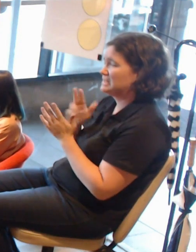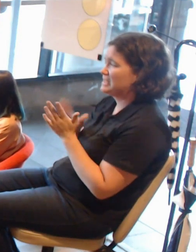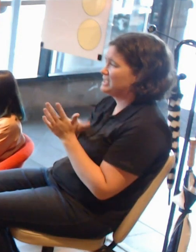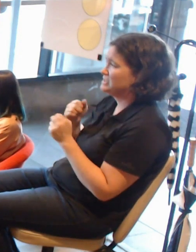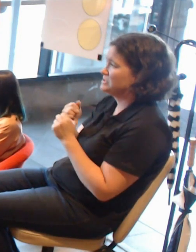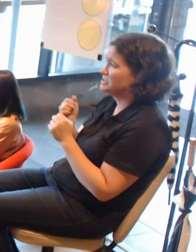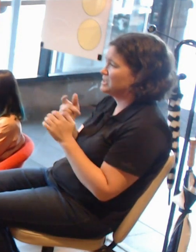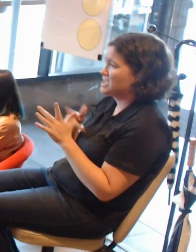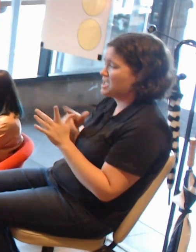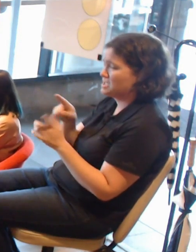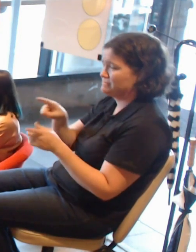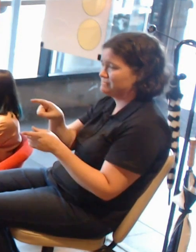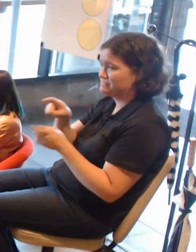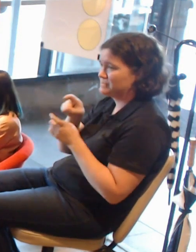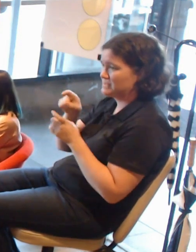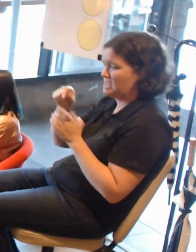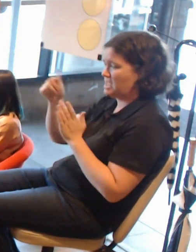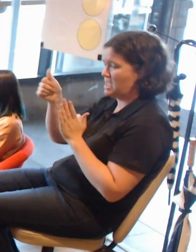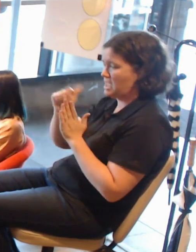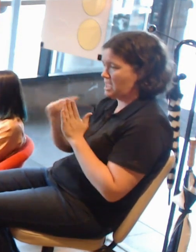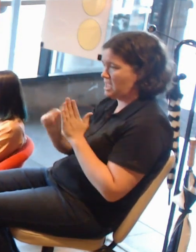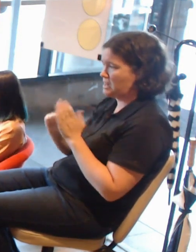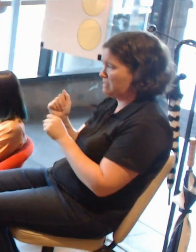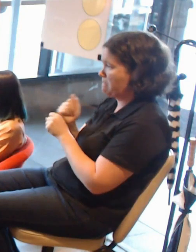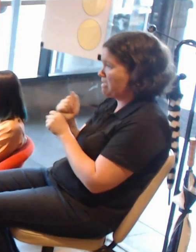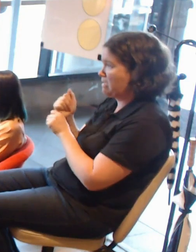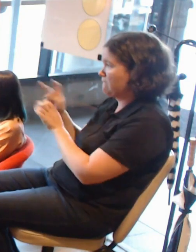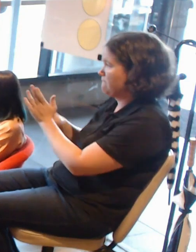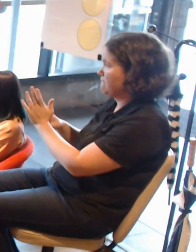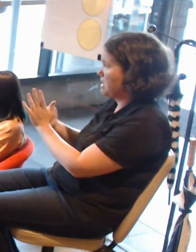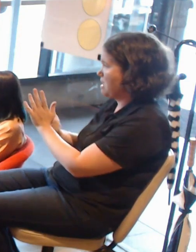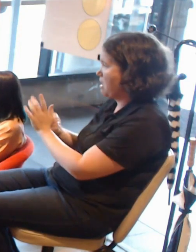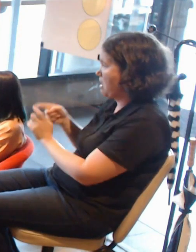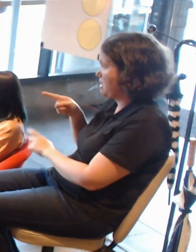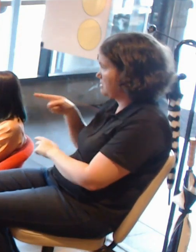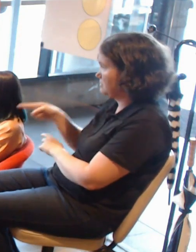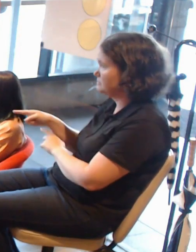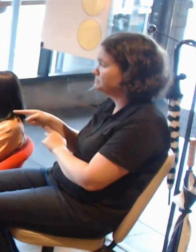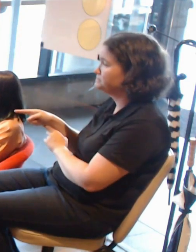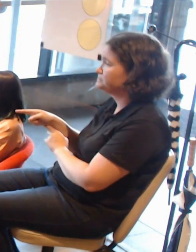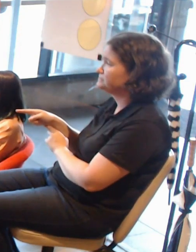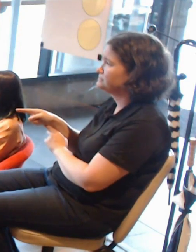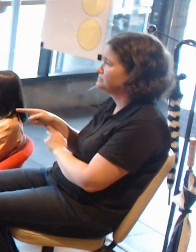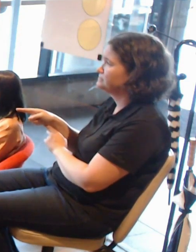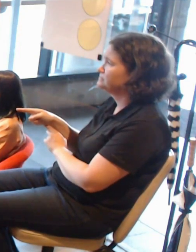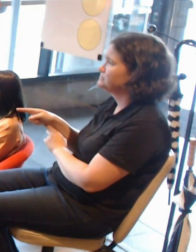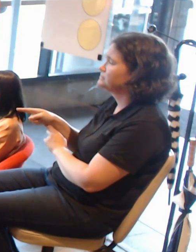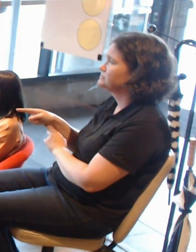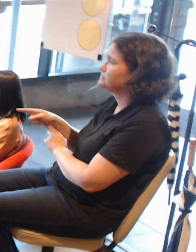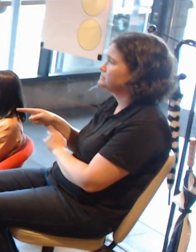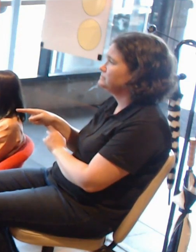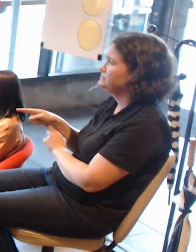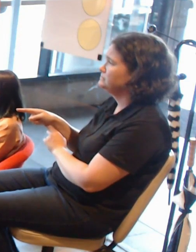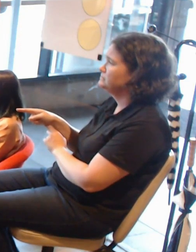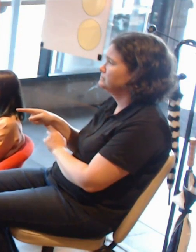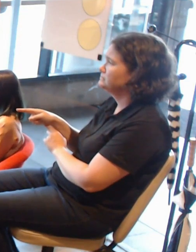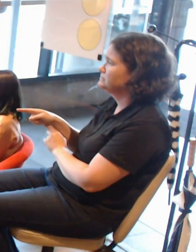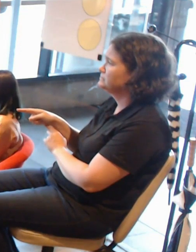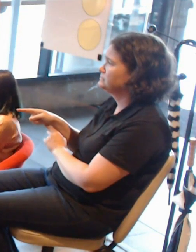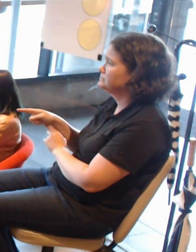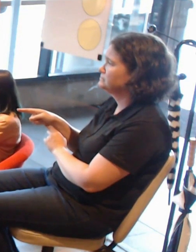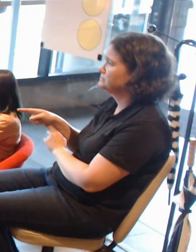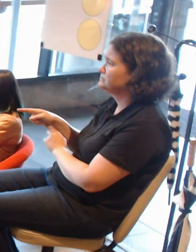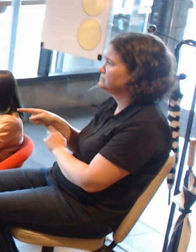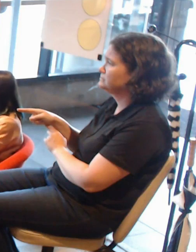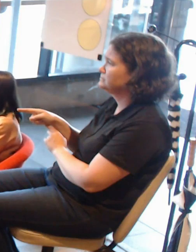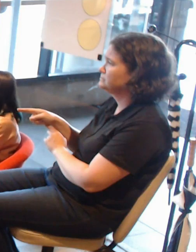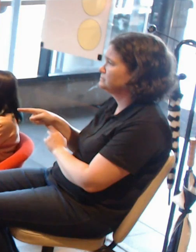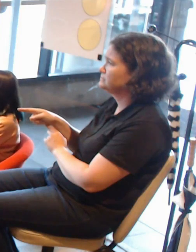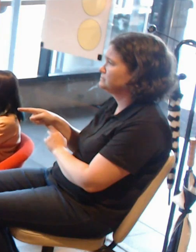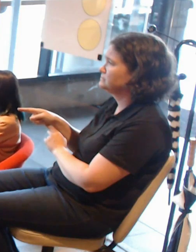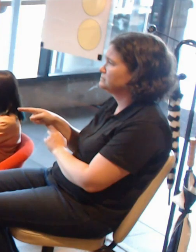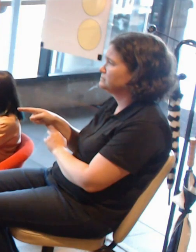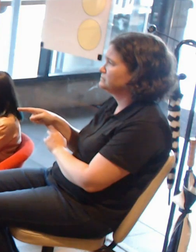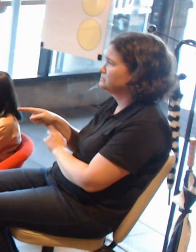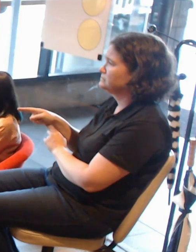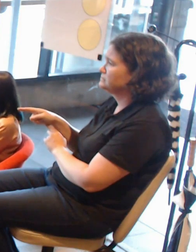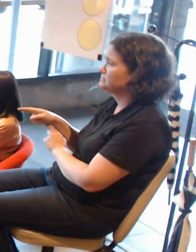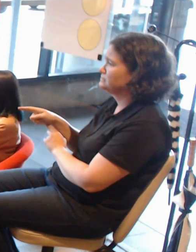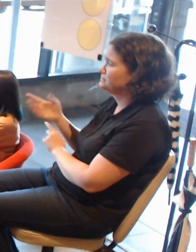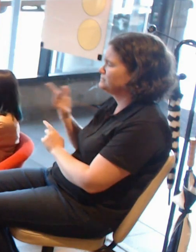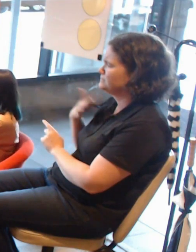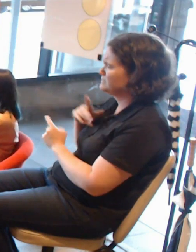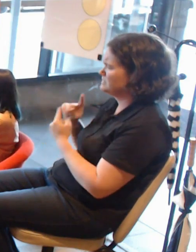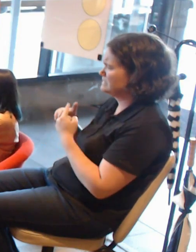for example, and it is still coming through as an extension